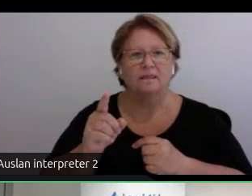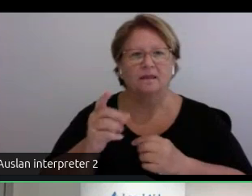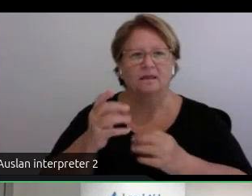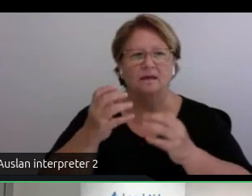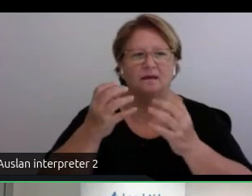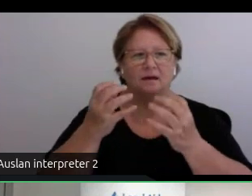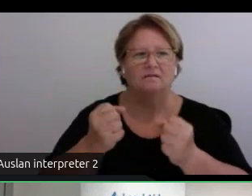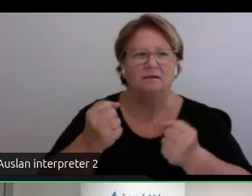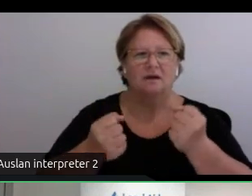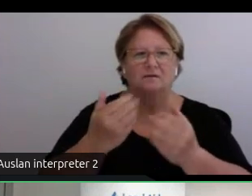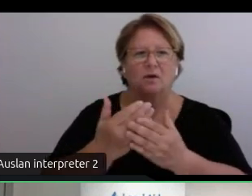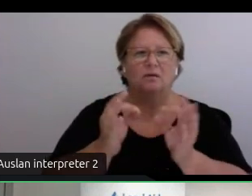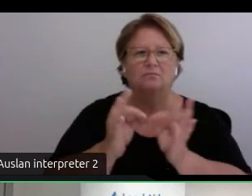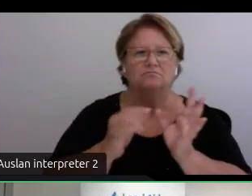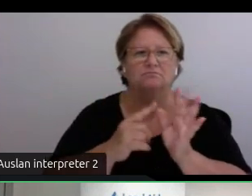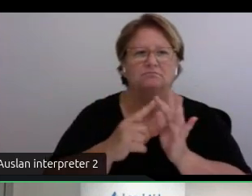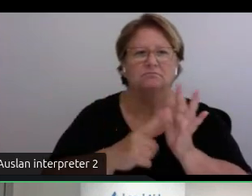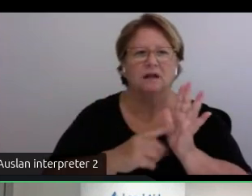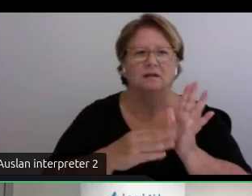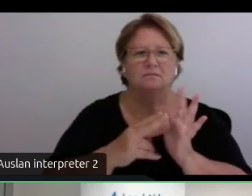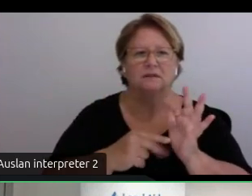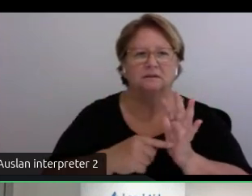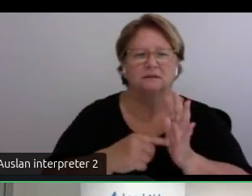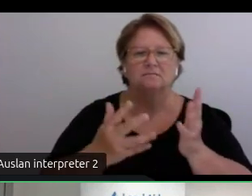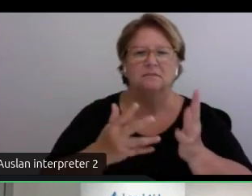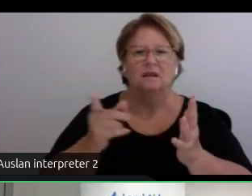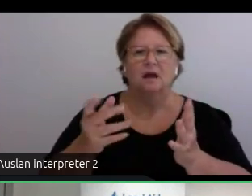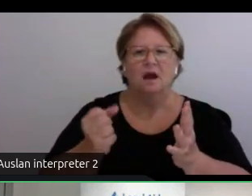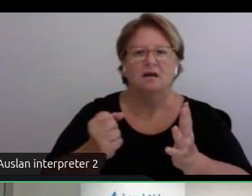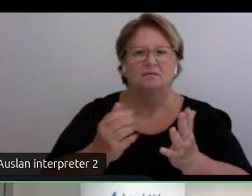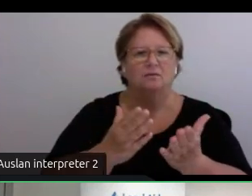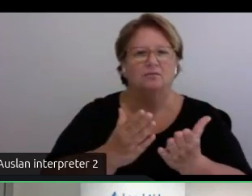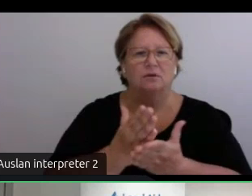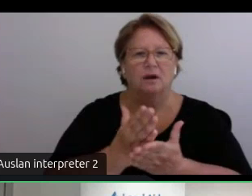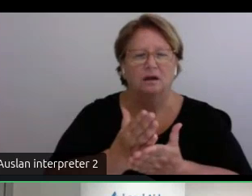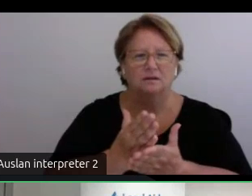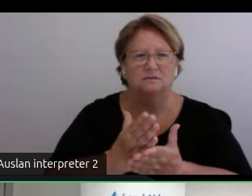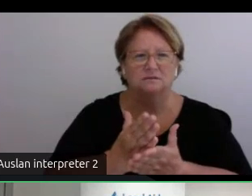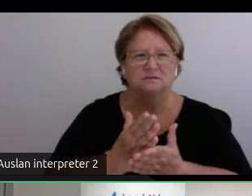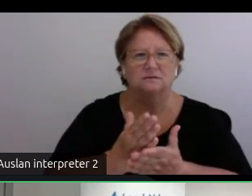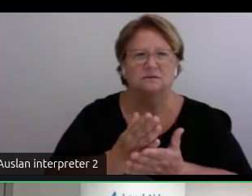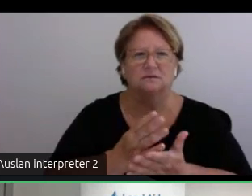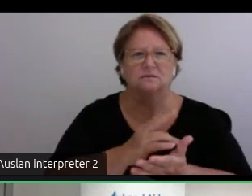those cars on bailment which presents that they have some specific rights sorry some specific